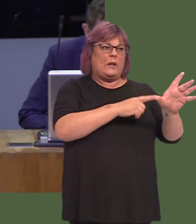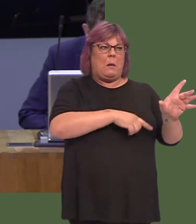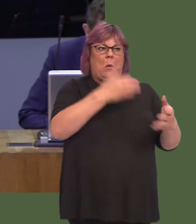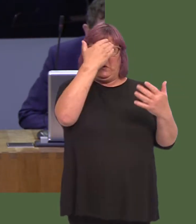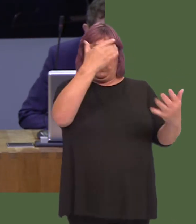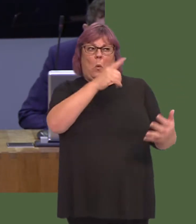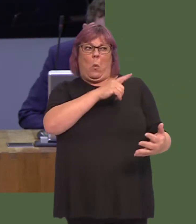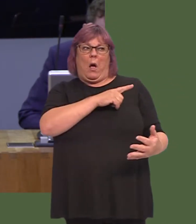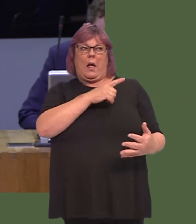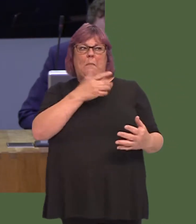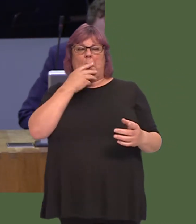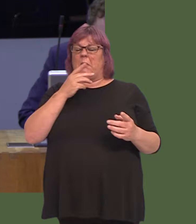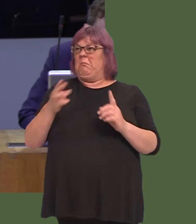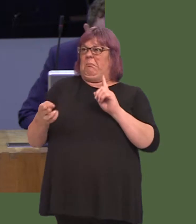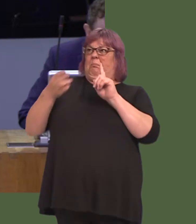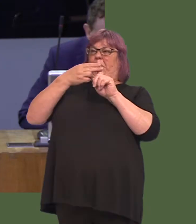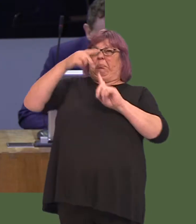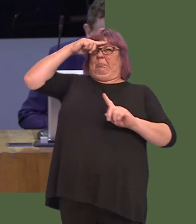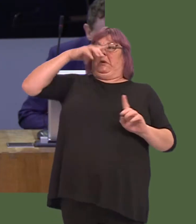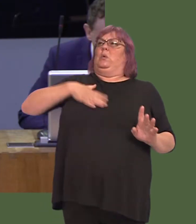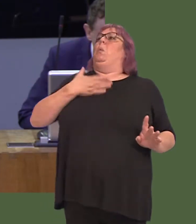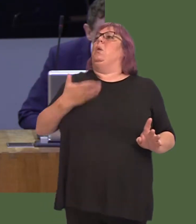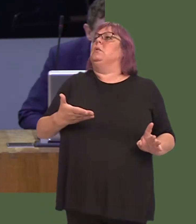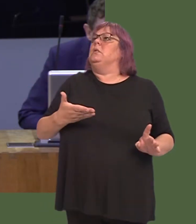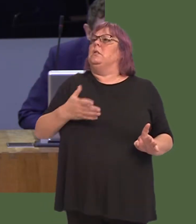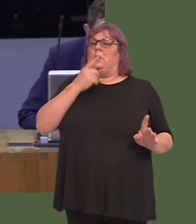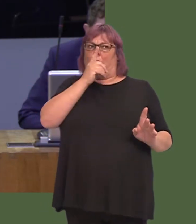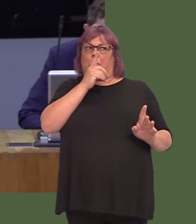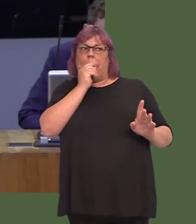it, because, unfortunately, there is still a stigma attached to mental health issues.